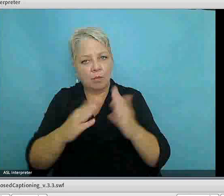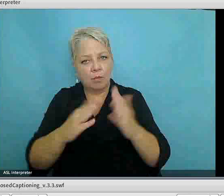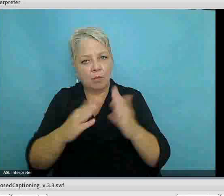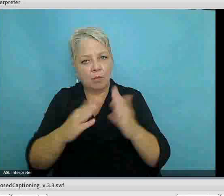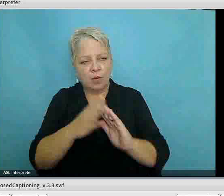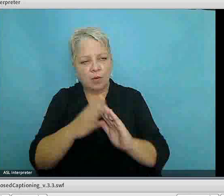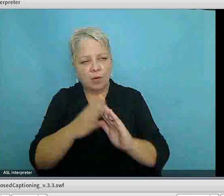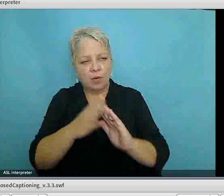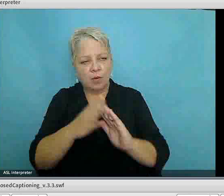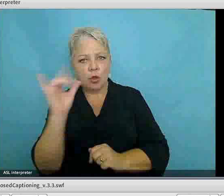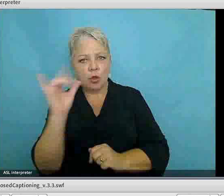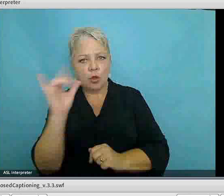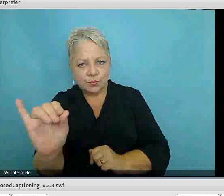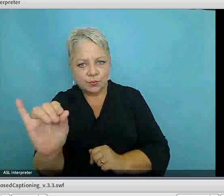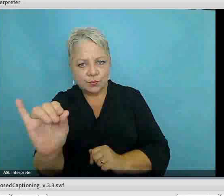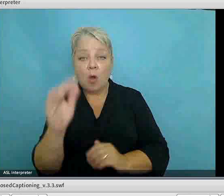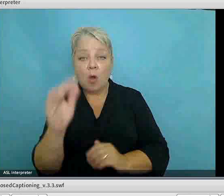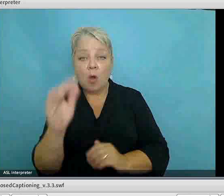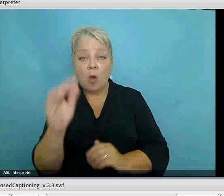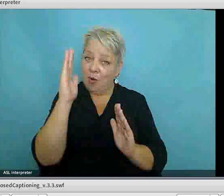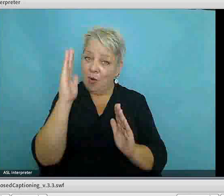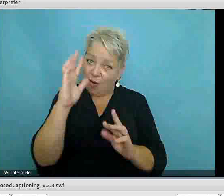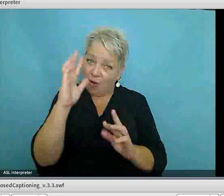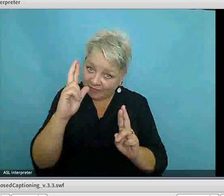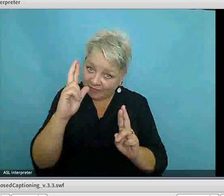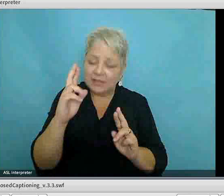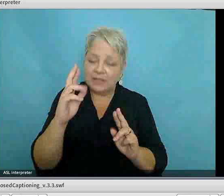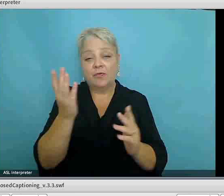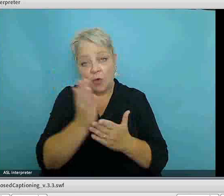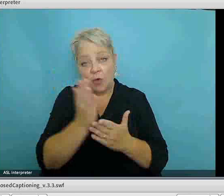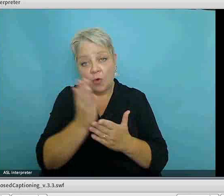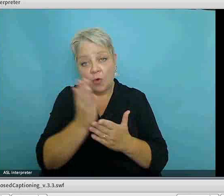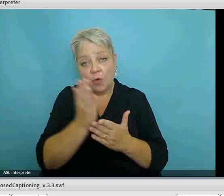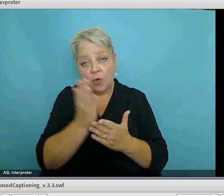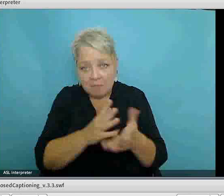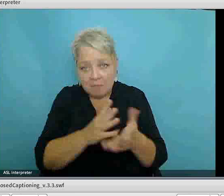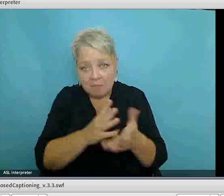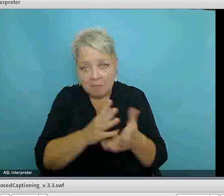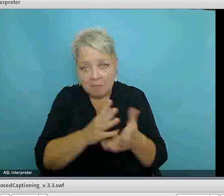to the community if that's their desire or if that is -- if that is feasible.